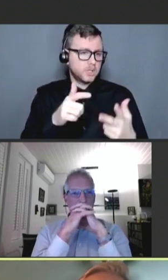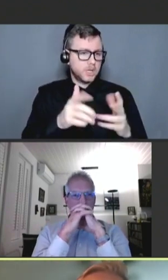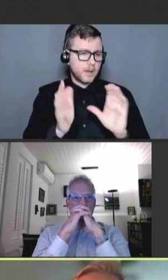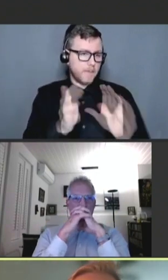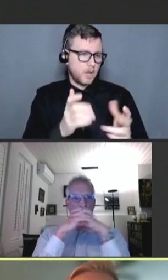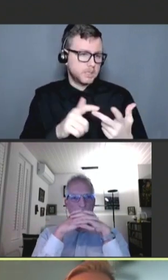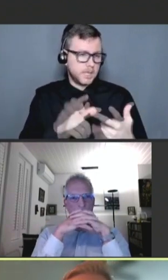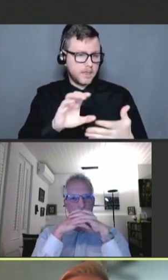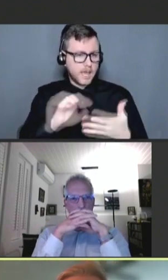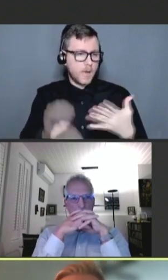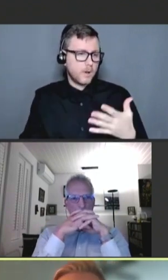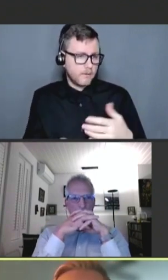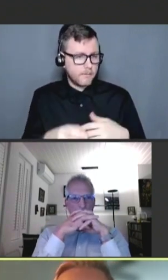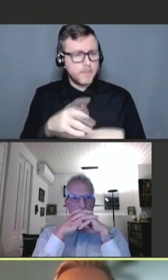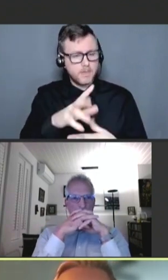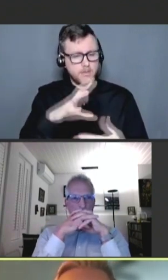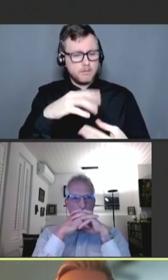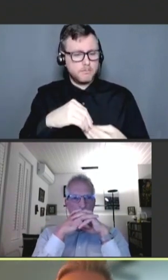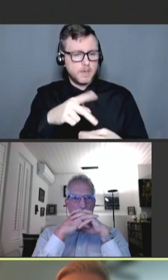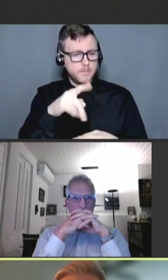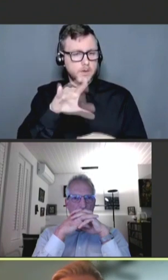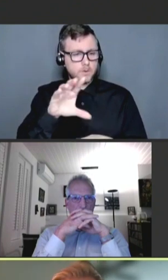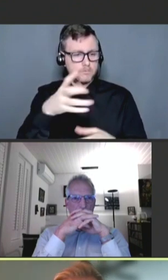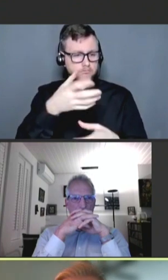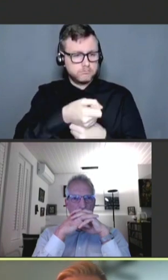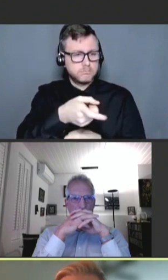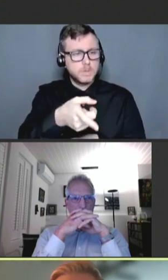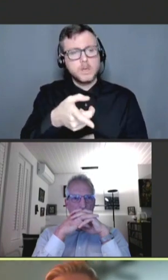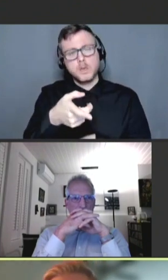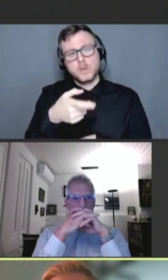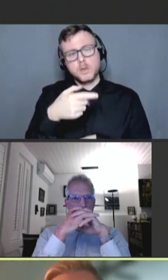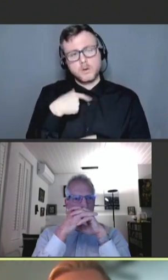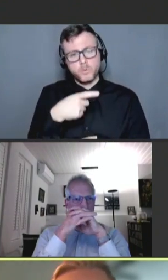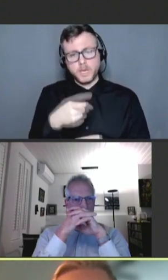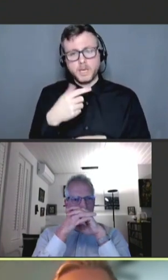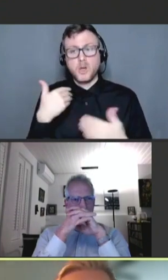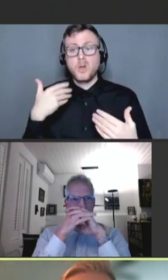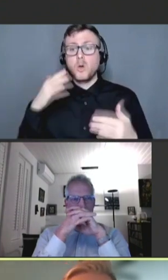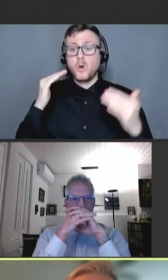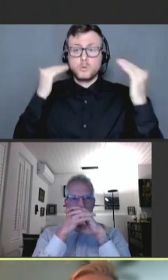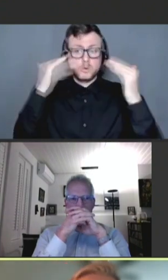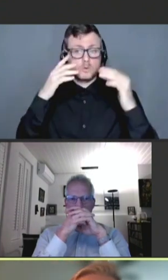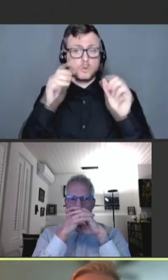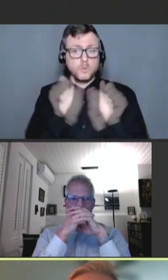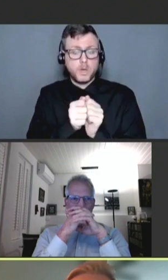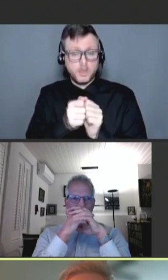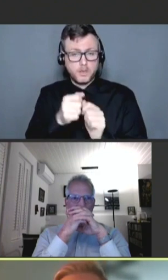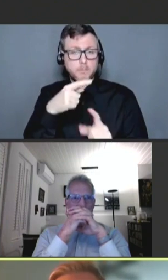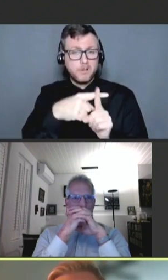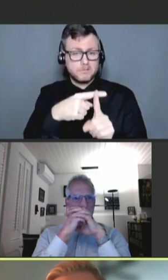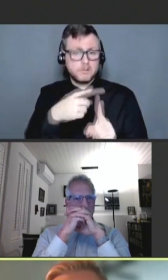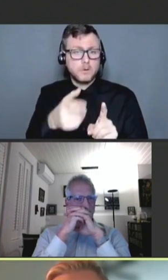criteria. So our population consisted of adults with confirmed SARS-CoV-2 infection. We included